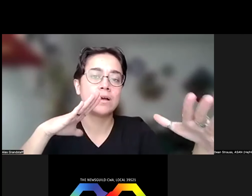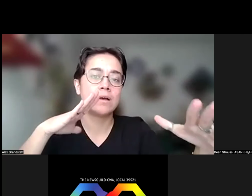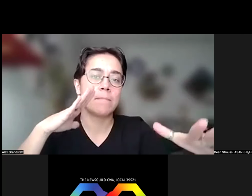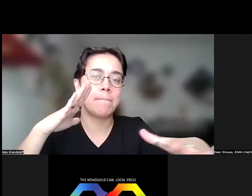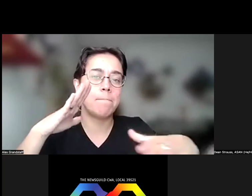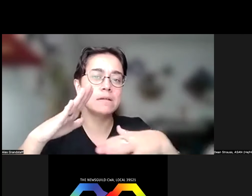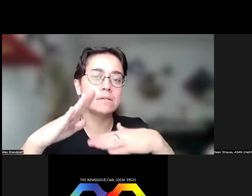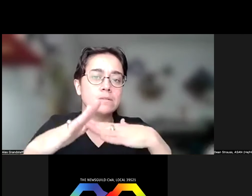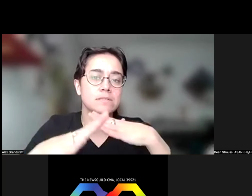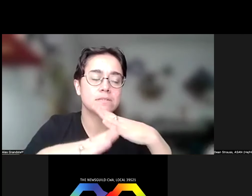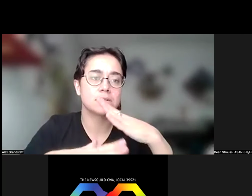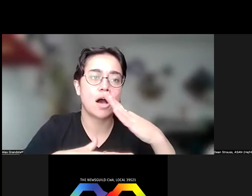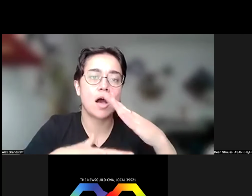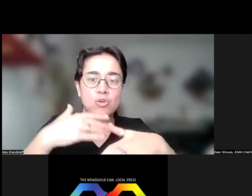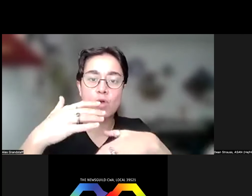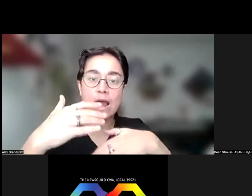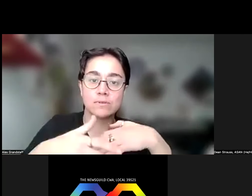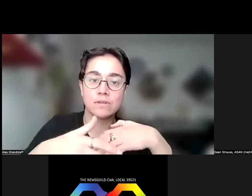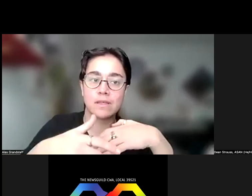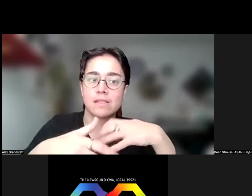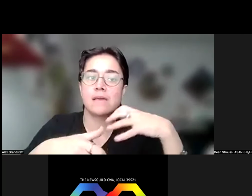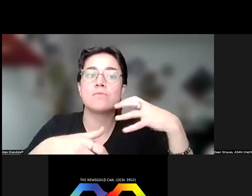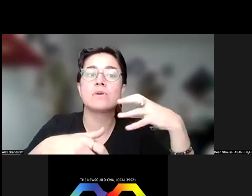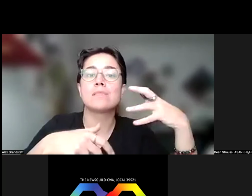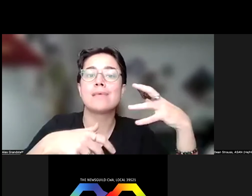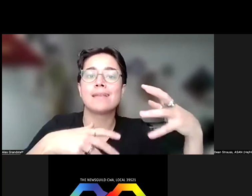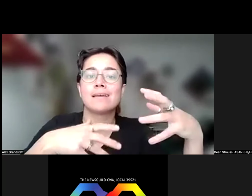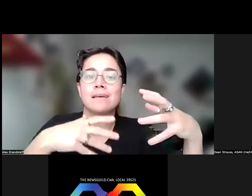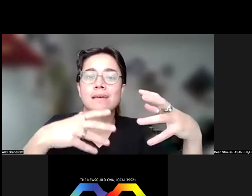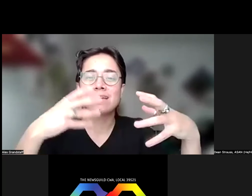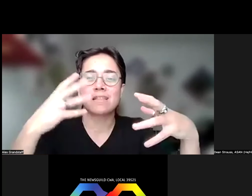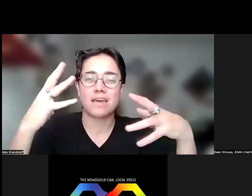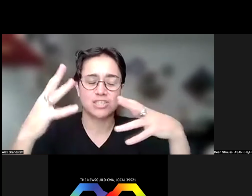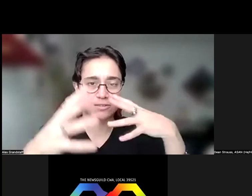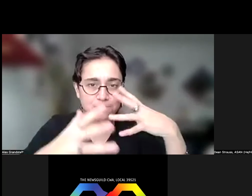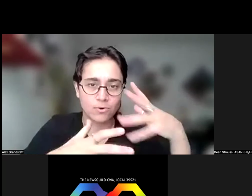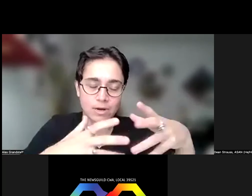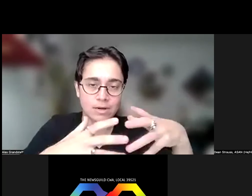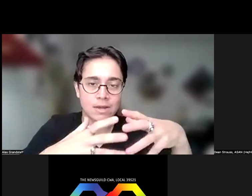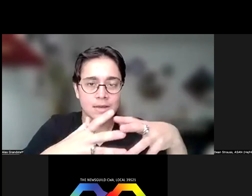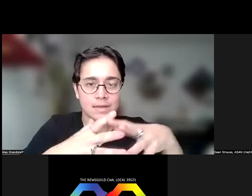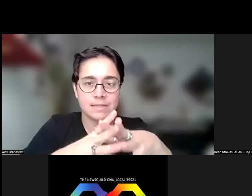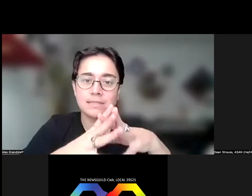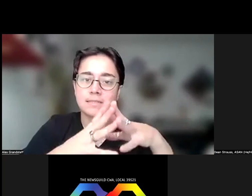to have a way to build common ground that you